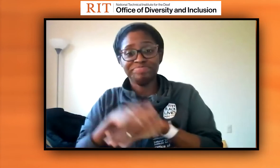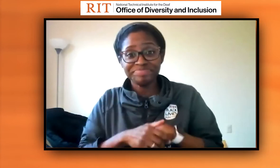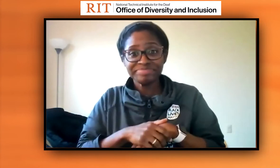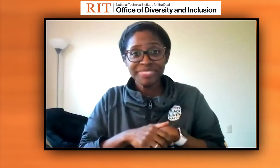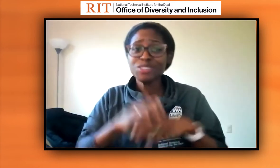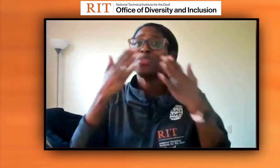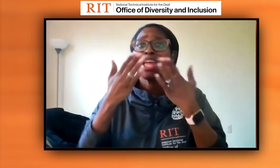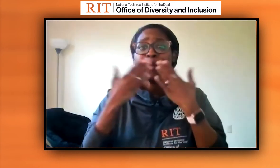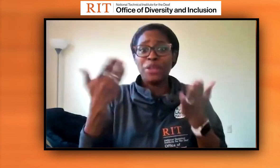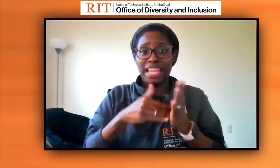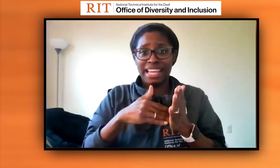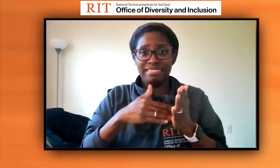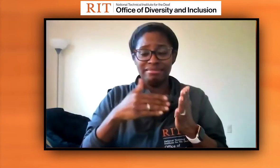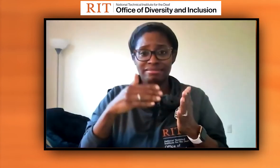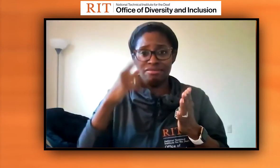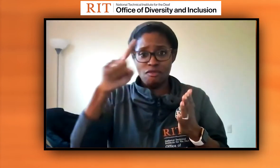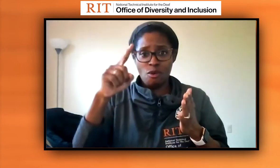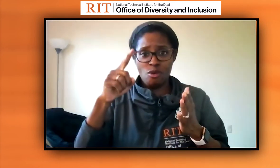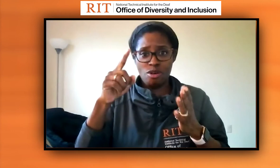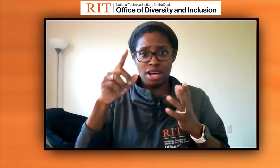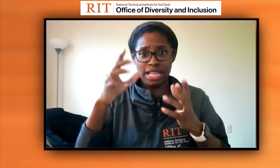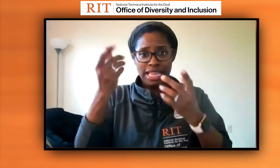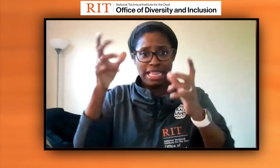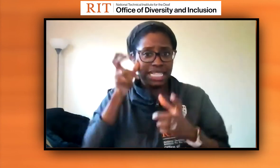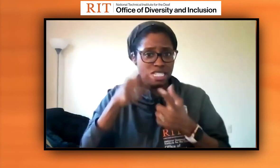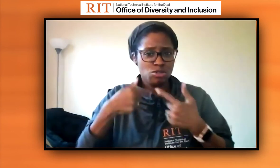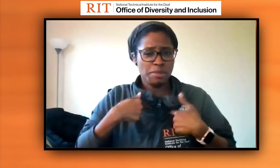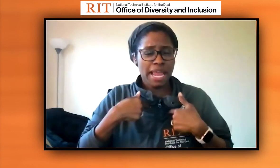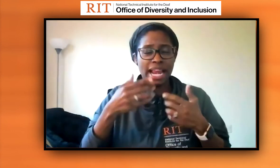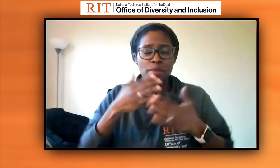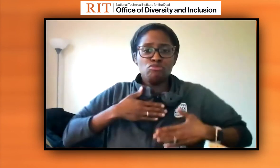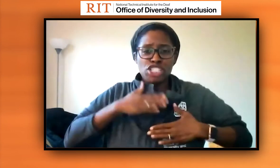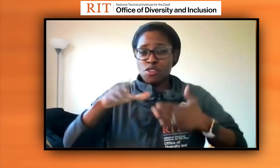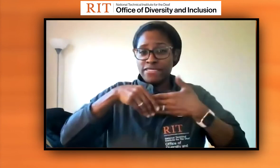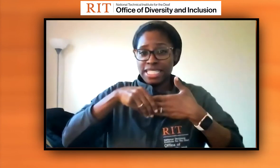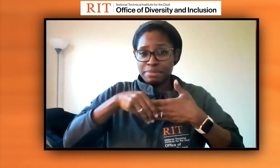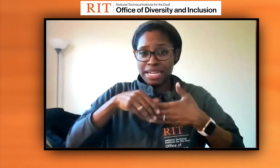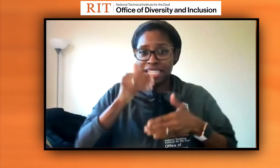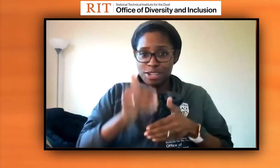there's so much that you can take with you on to your career in the way that I did and so,